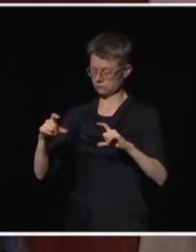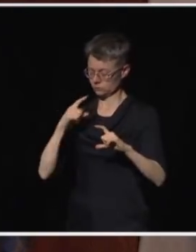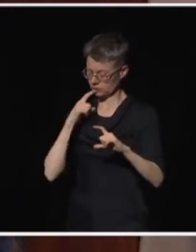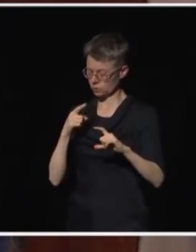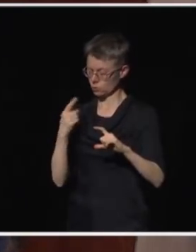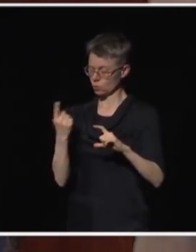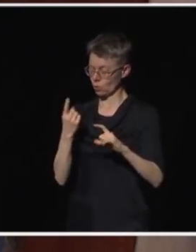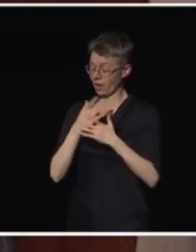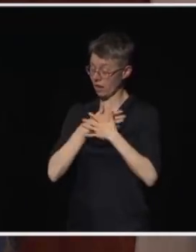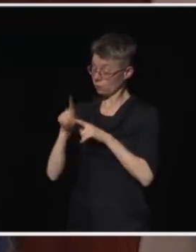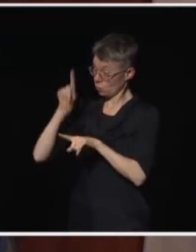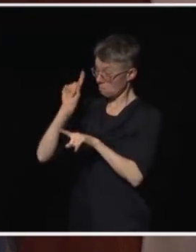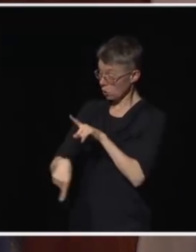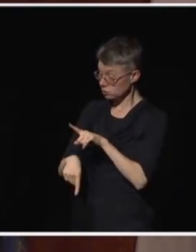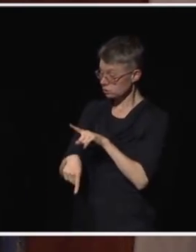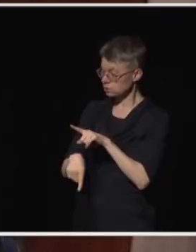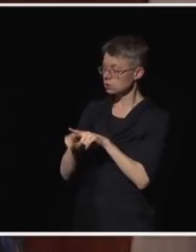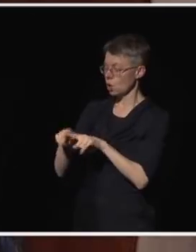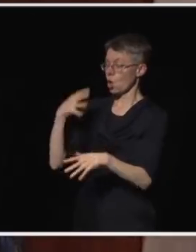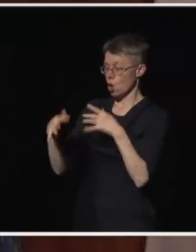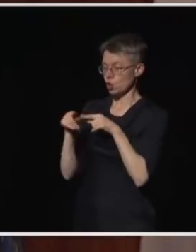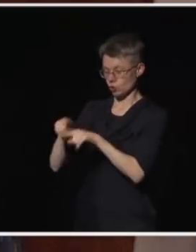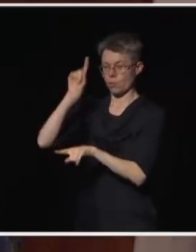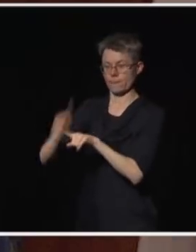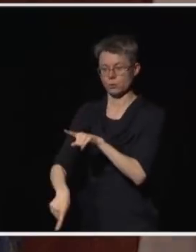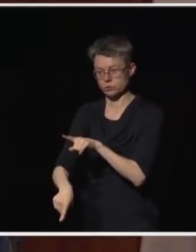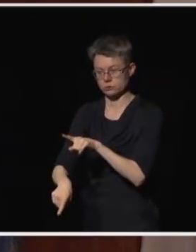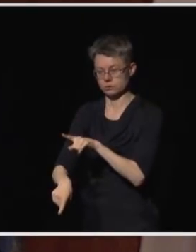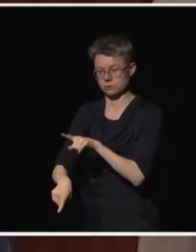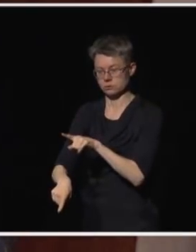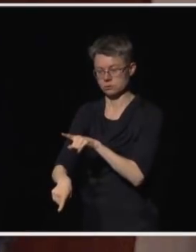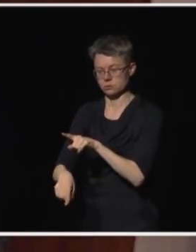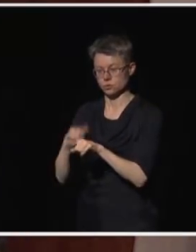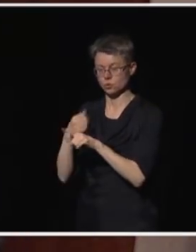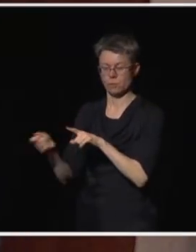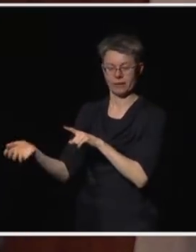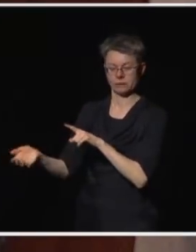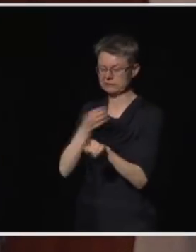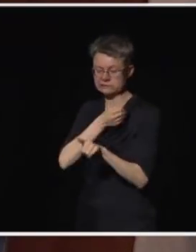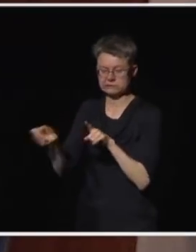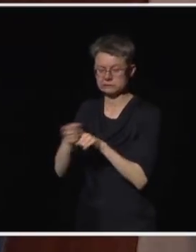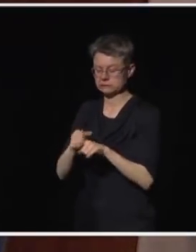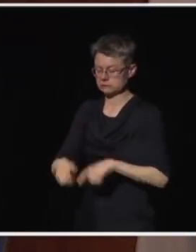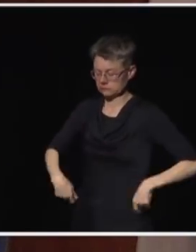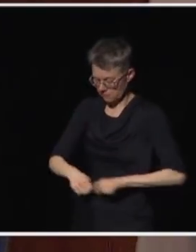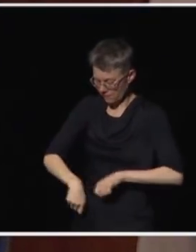that loved you the most where the ones that were hurting you the most when you talk about the beat downs and that coming from the family.